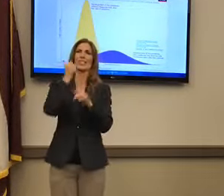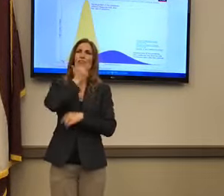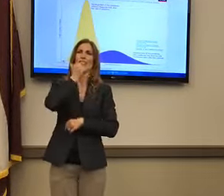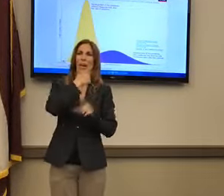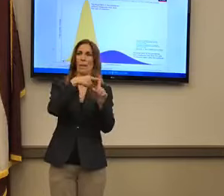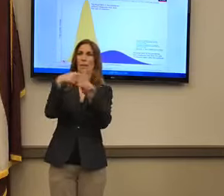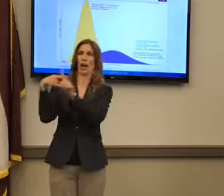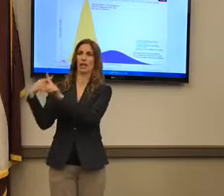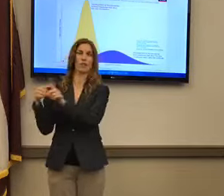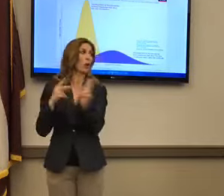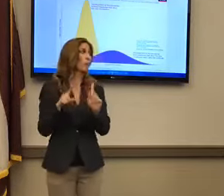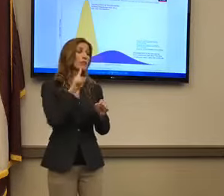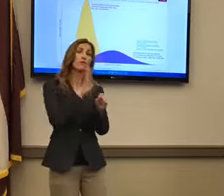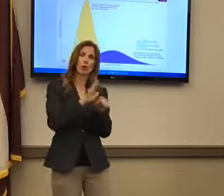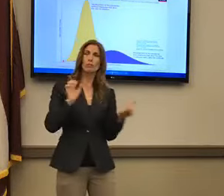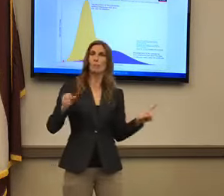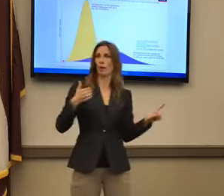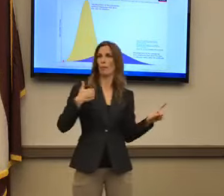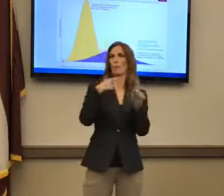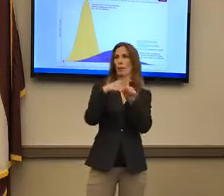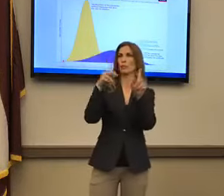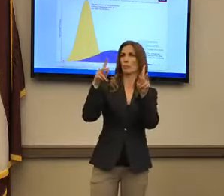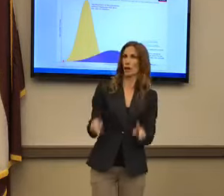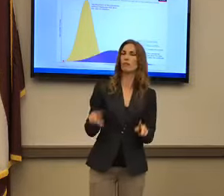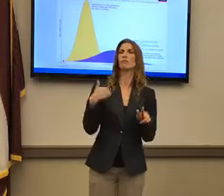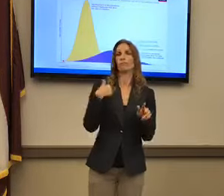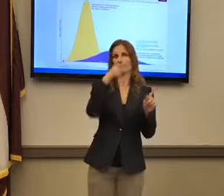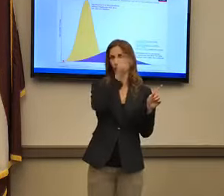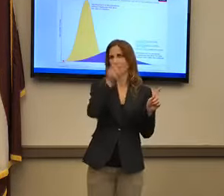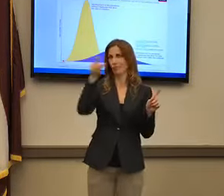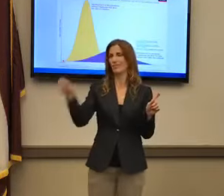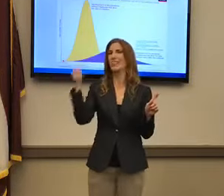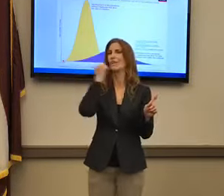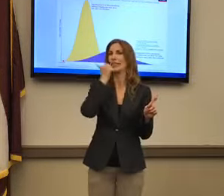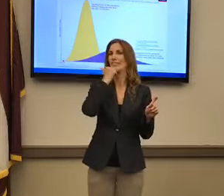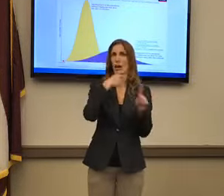those are confirmed positive cases as they come in to us each day the yellow